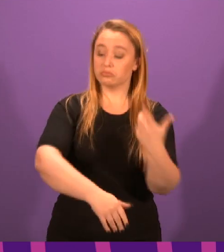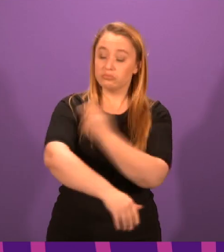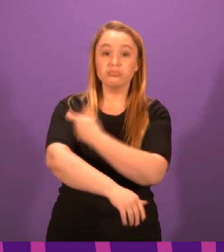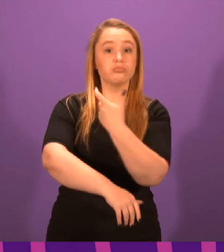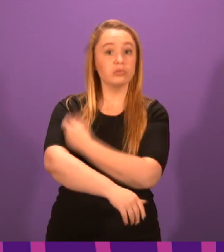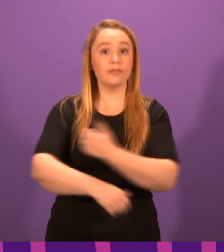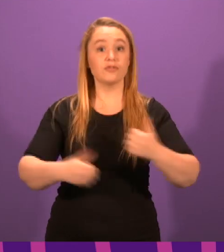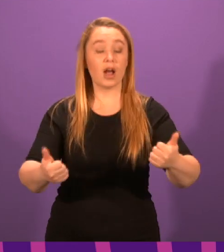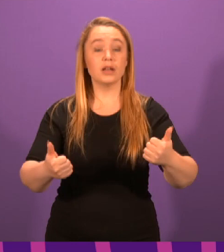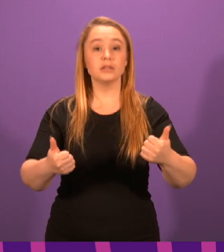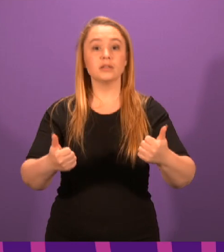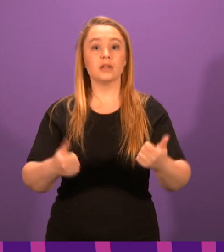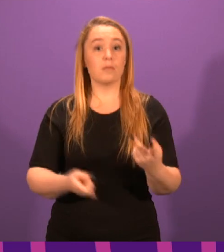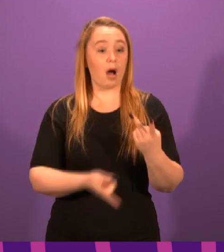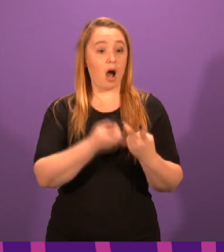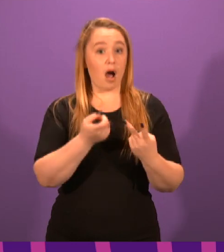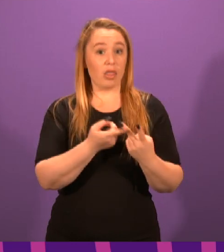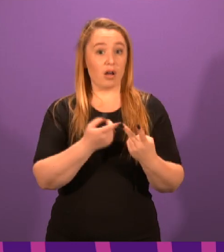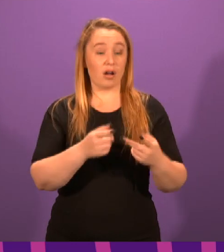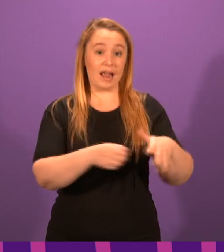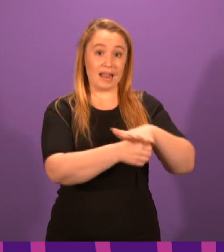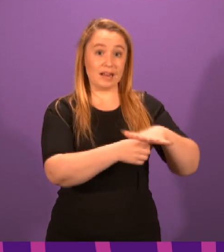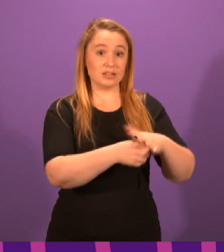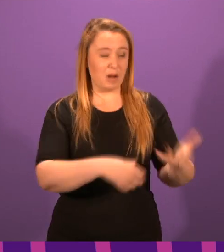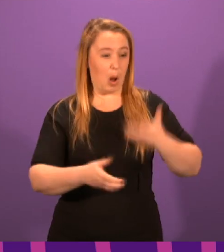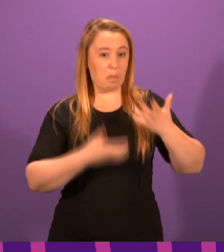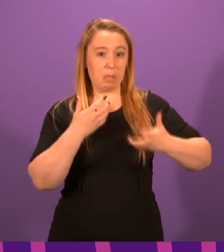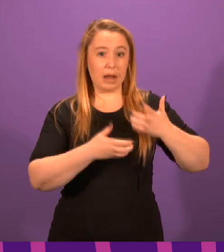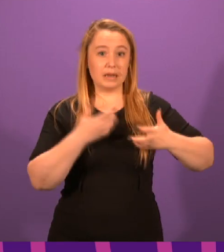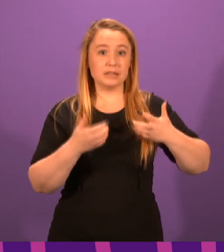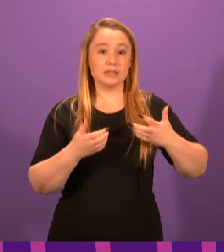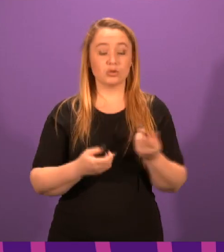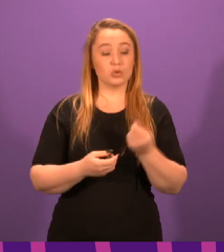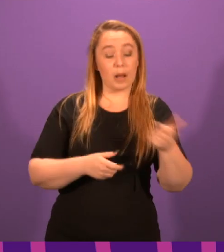an equal number of complaints from individuals and comments from individuals who have told me